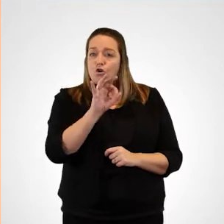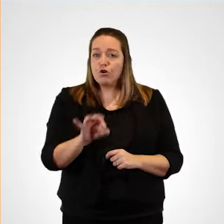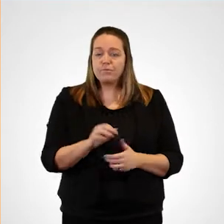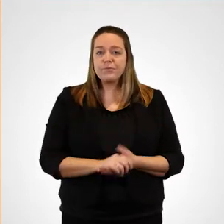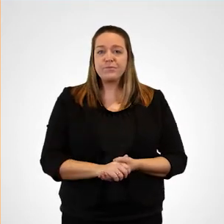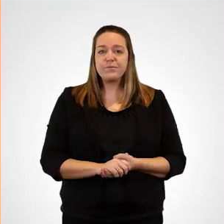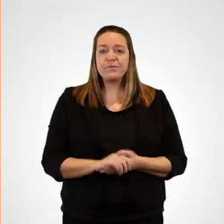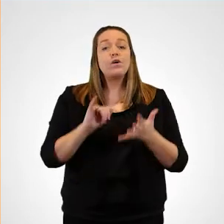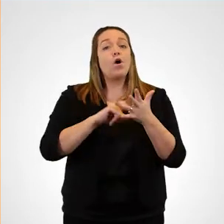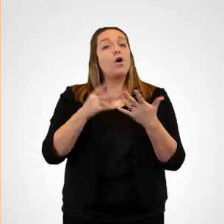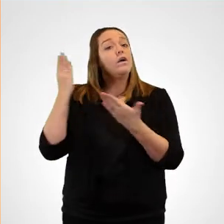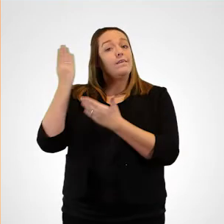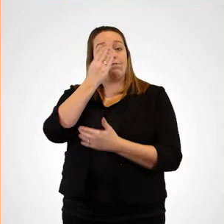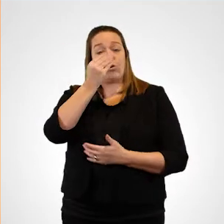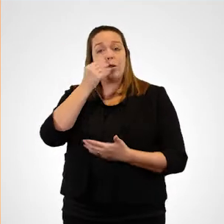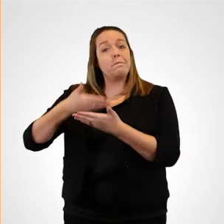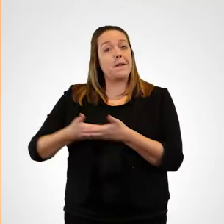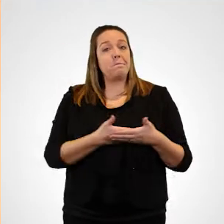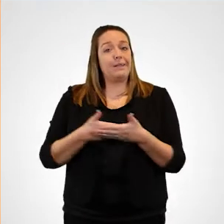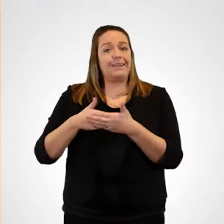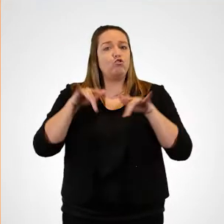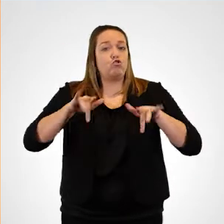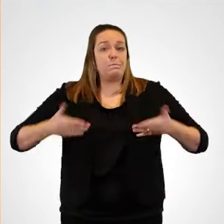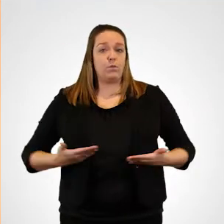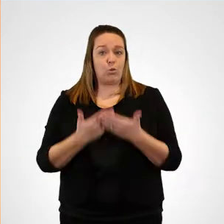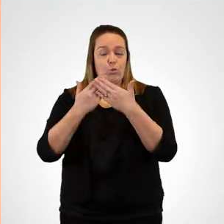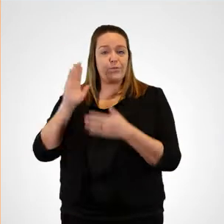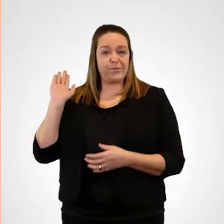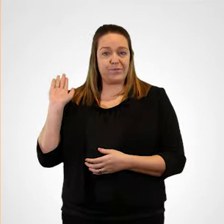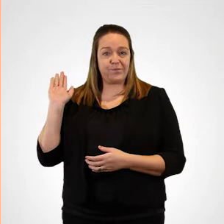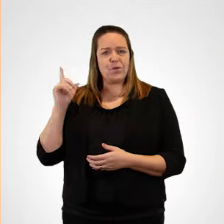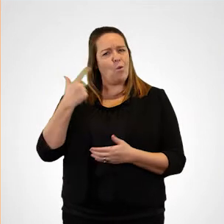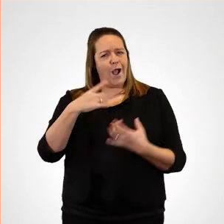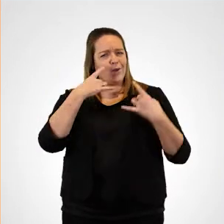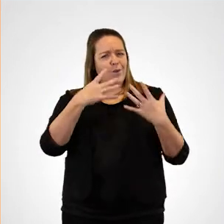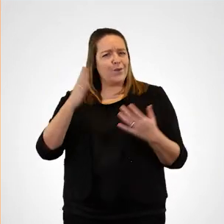a rather beautiful photograph of a baby before birth, and the point of that is of course